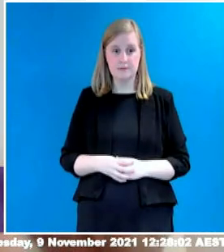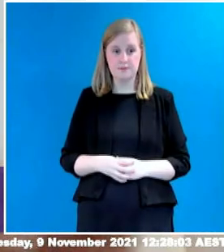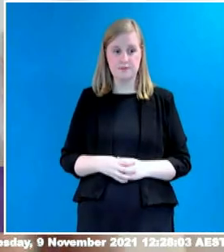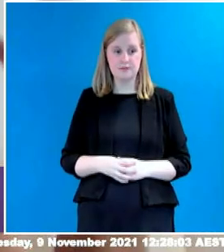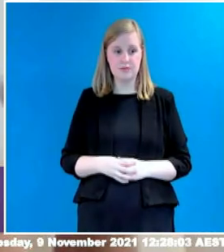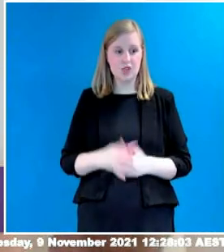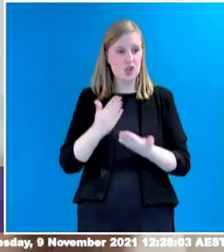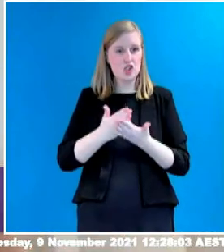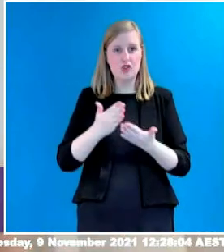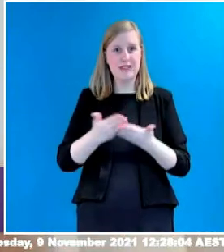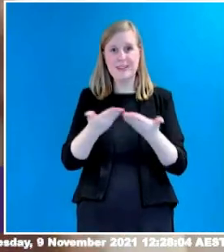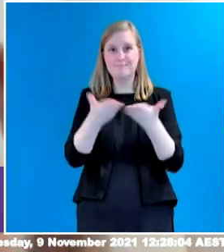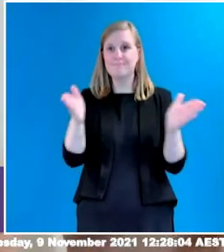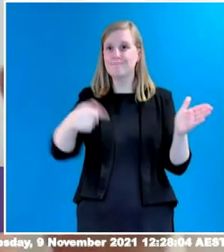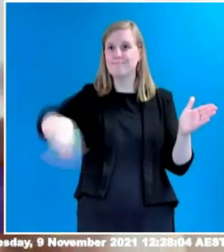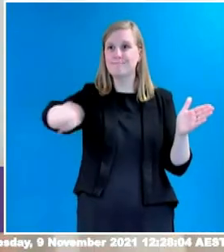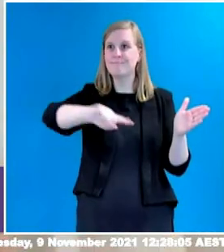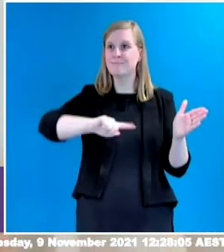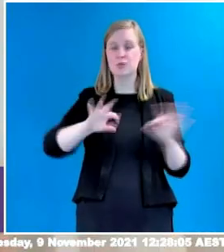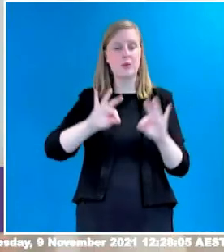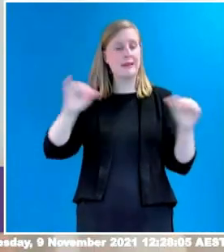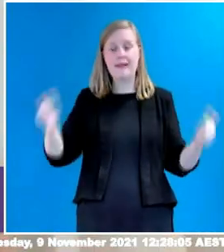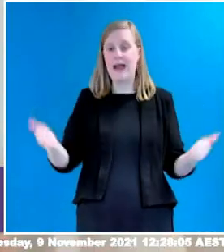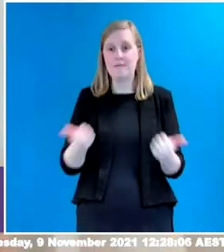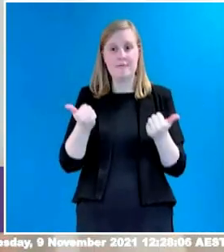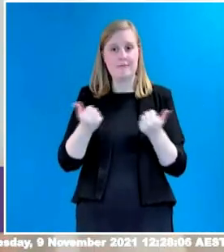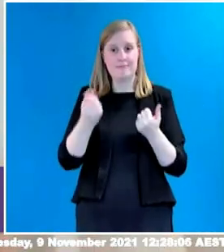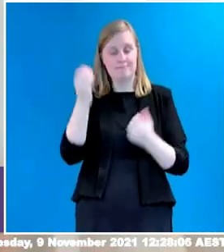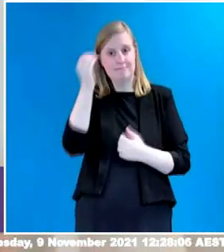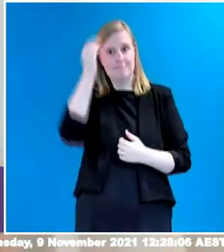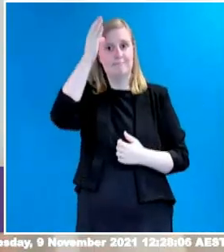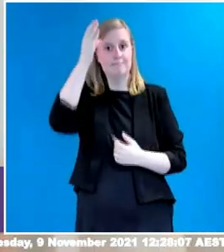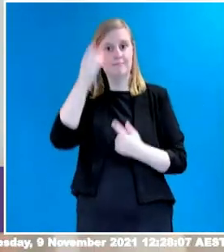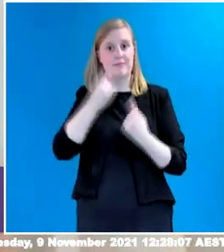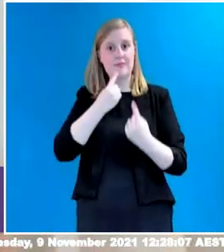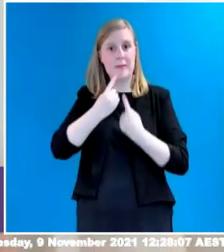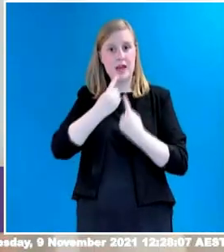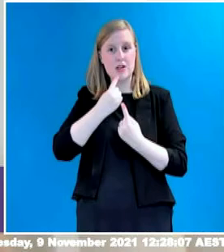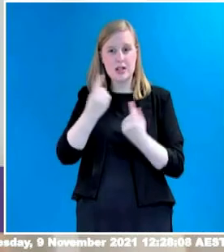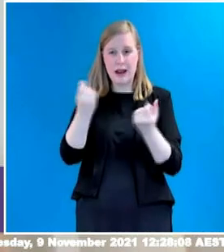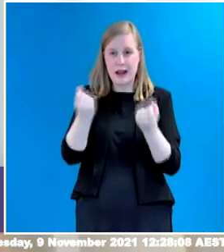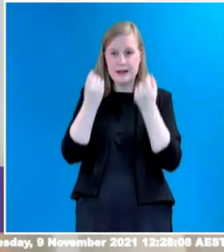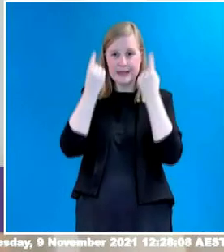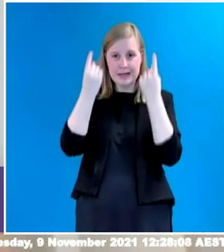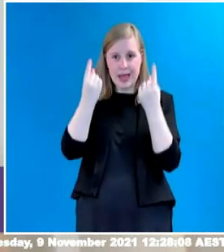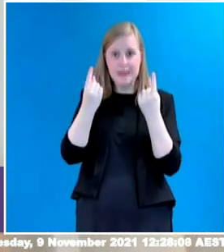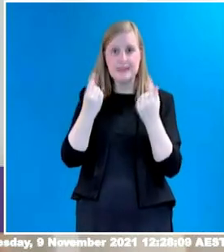which is an oxymoron. There is a lack of understanding about exactly where disabled people are